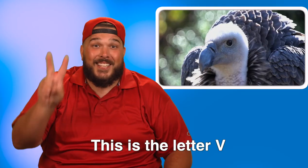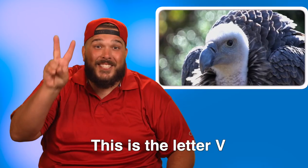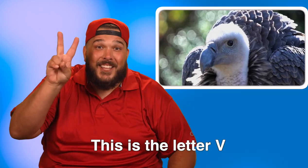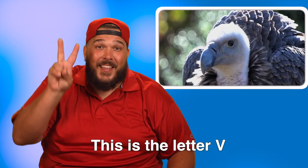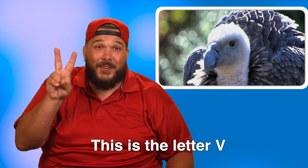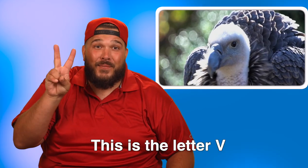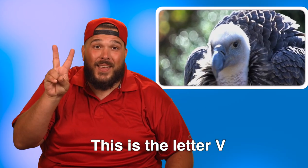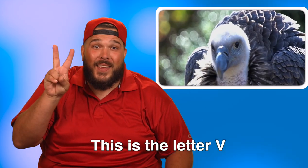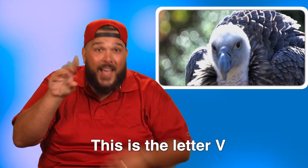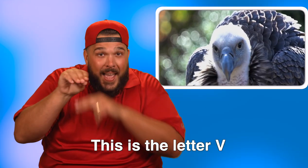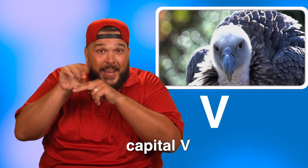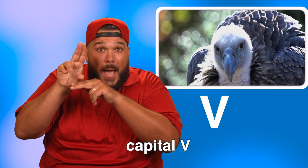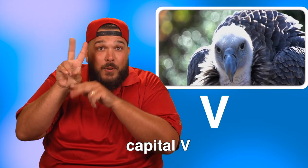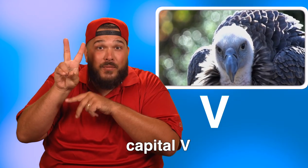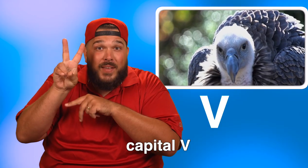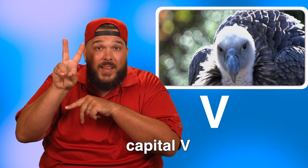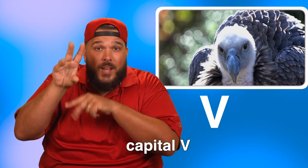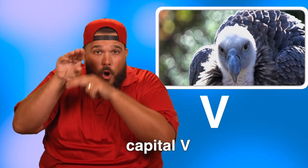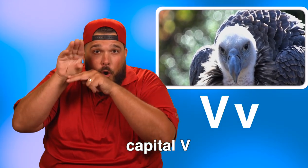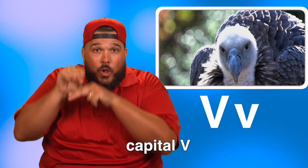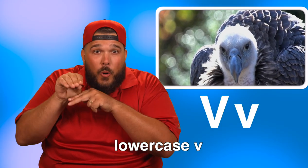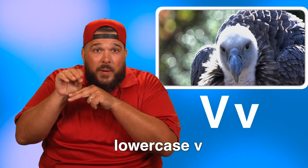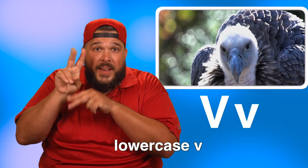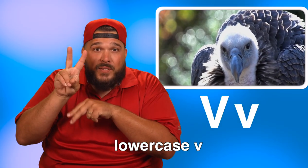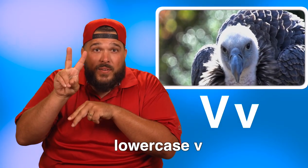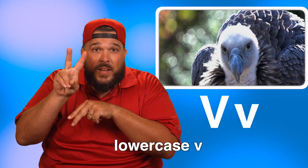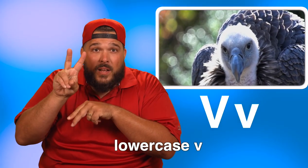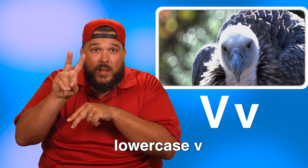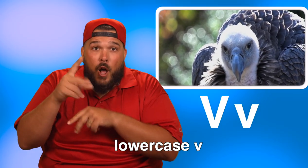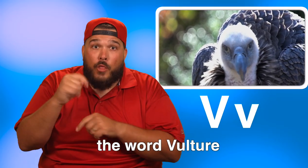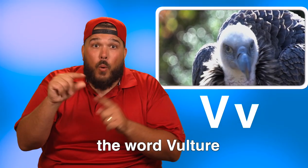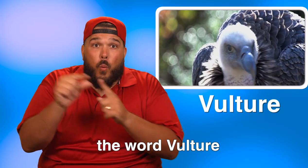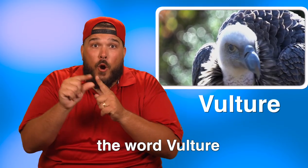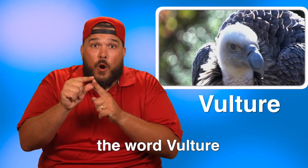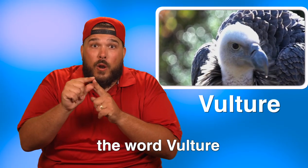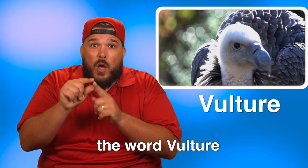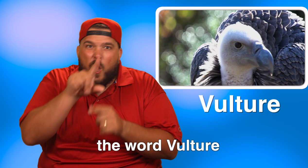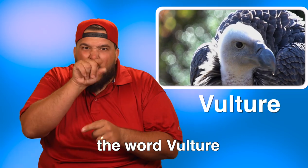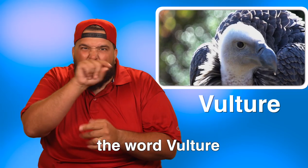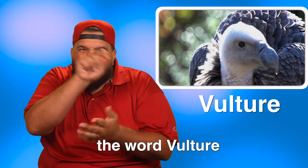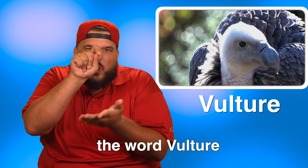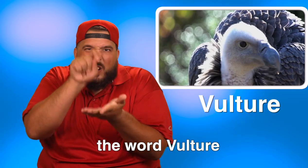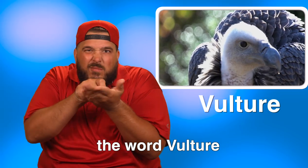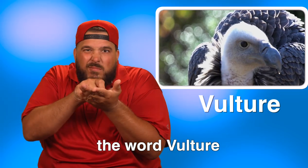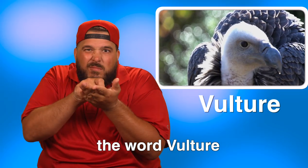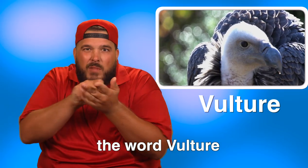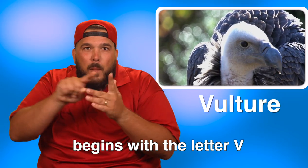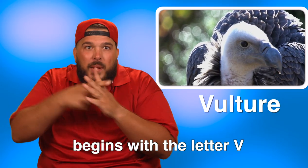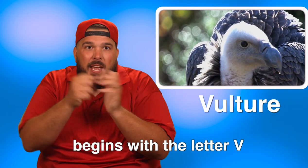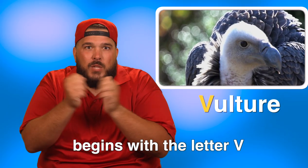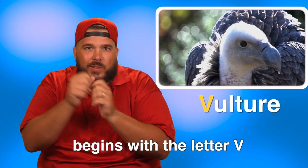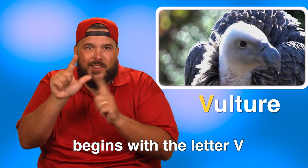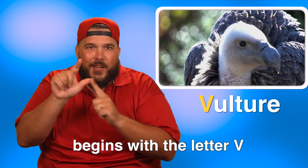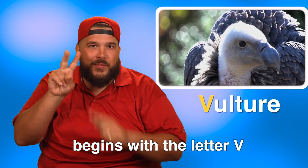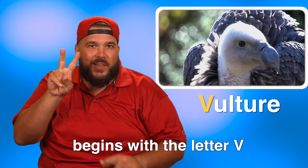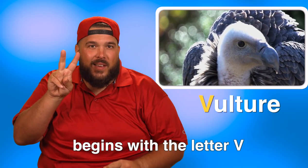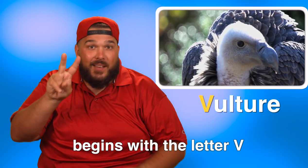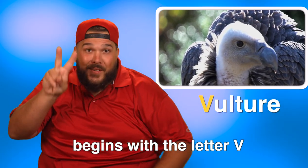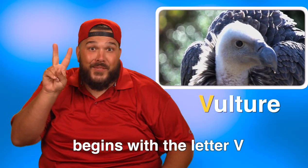This is the letter V. Capital V, lowercase v. The word vulture begins with the letter V.